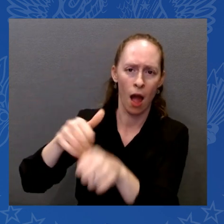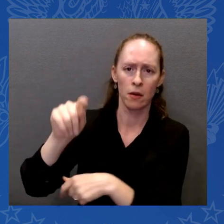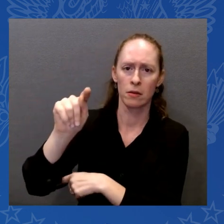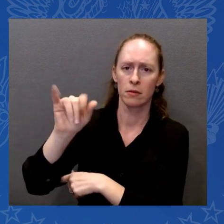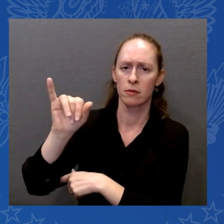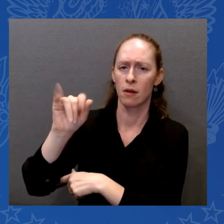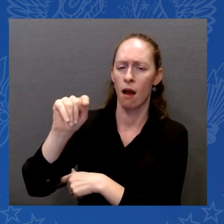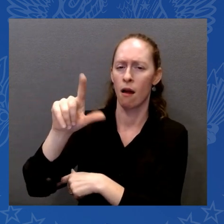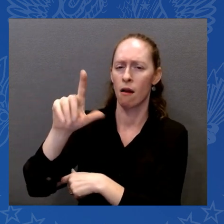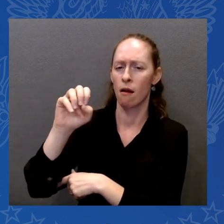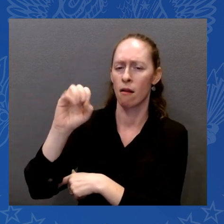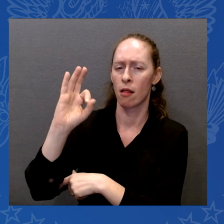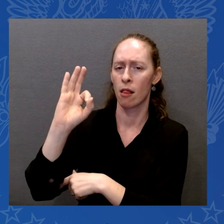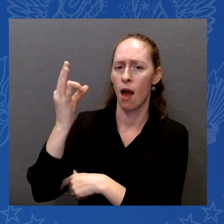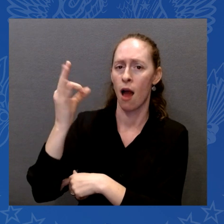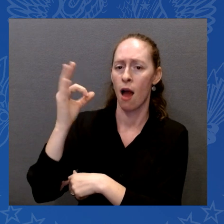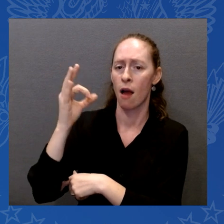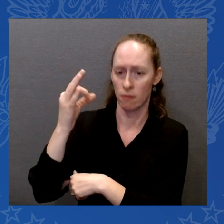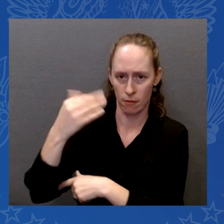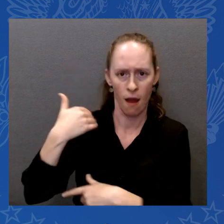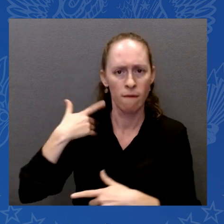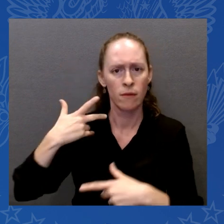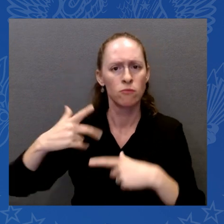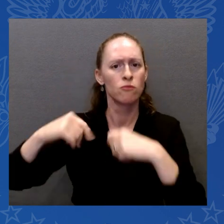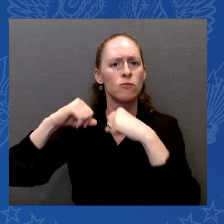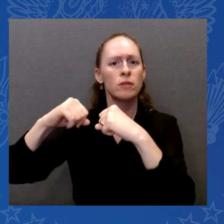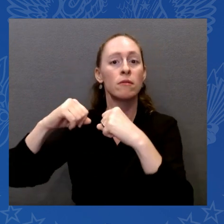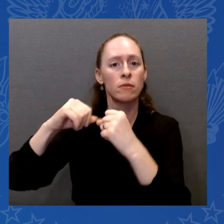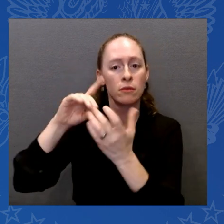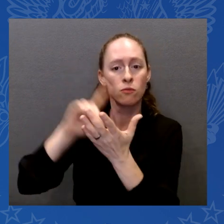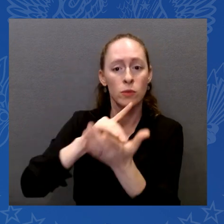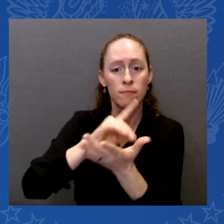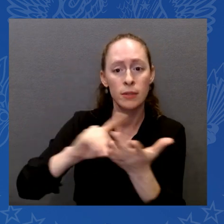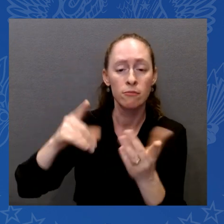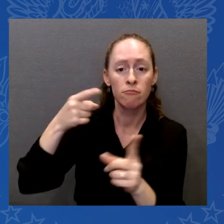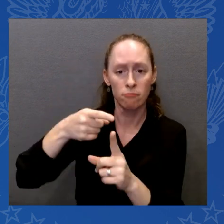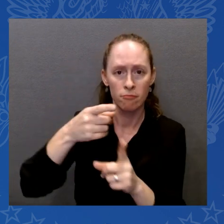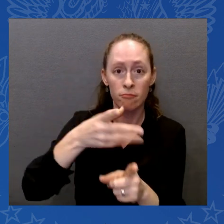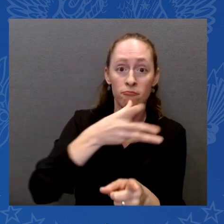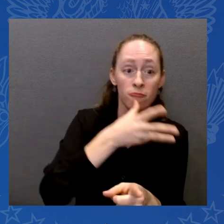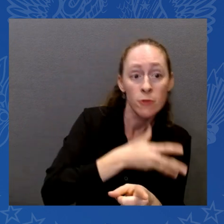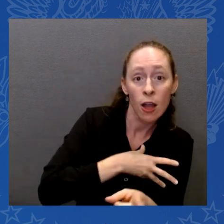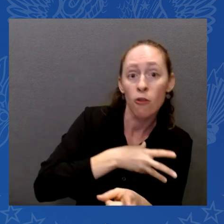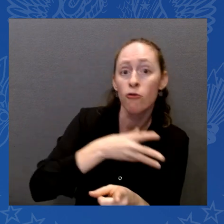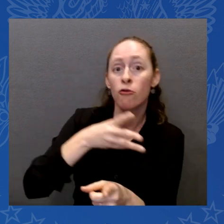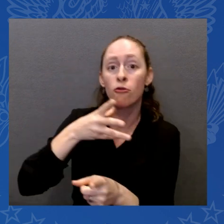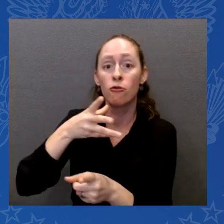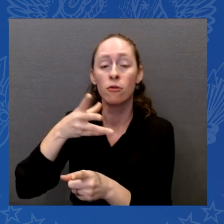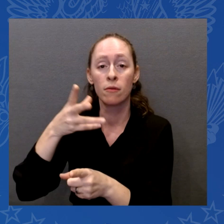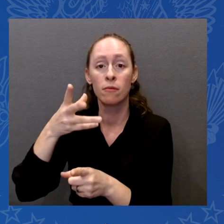it has also protected students from discrimination based on pregnancy, termination or pregnancy